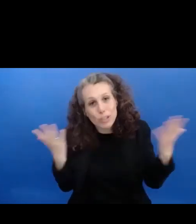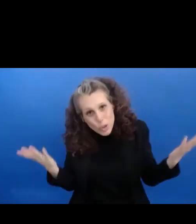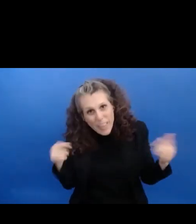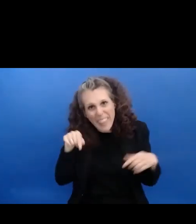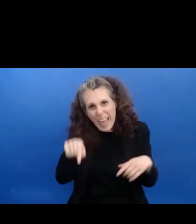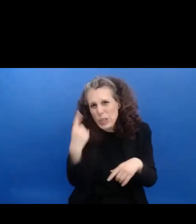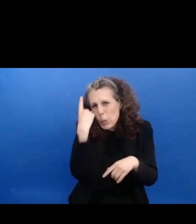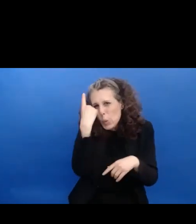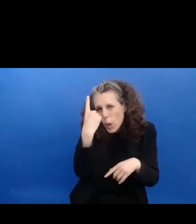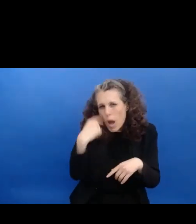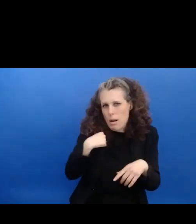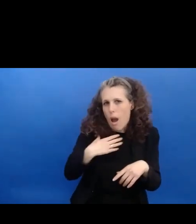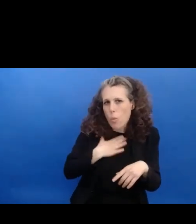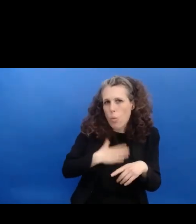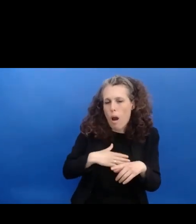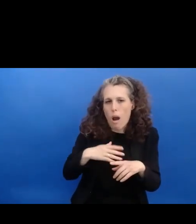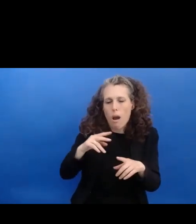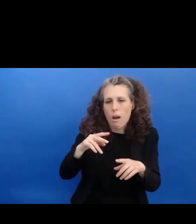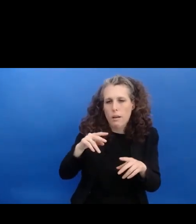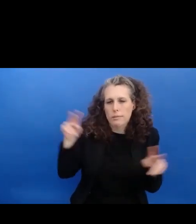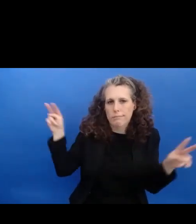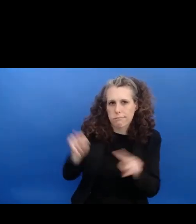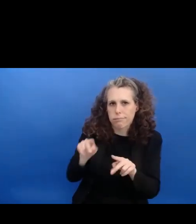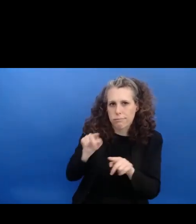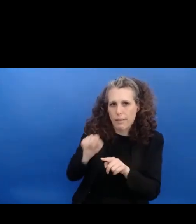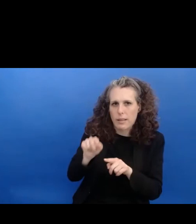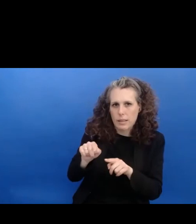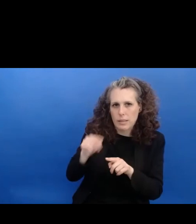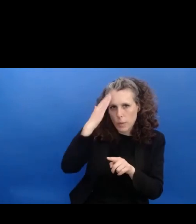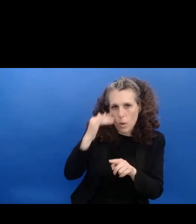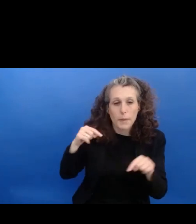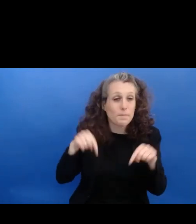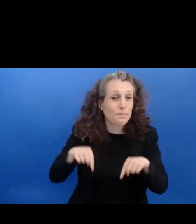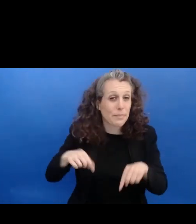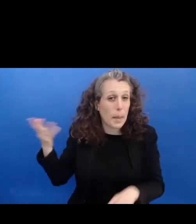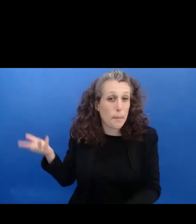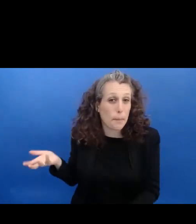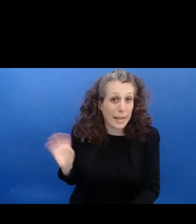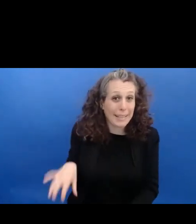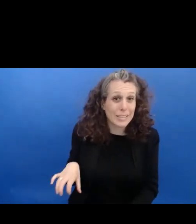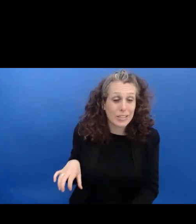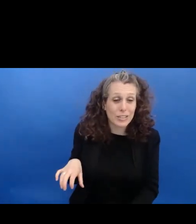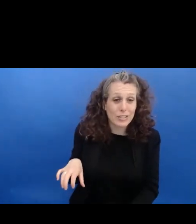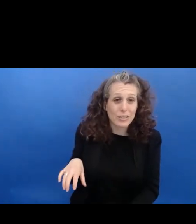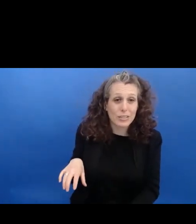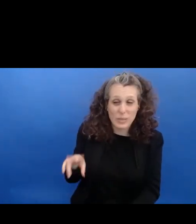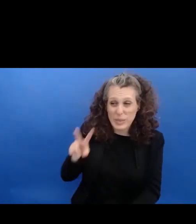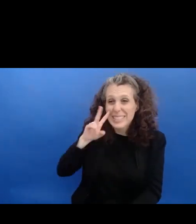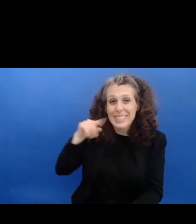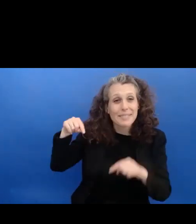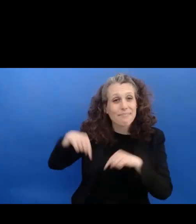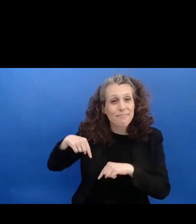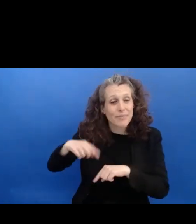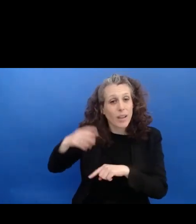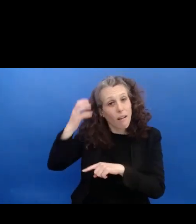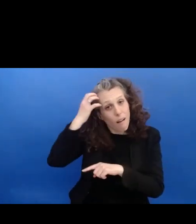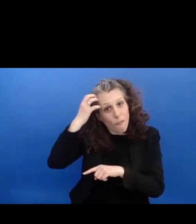wanted to flag and in bangladesh we are experiencing bangladesh government and private